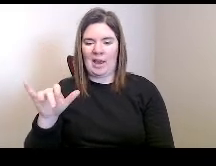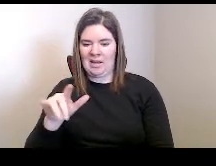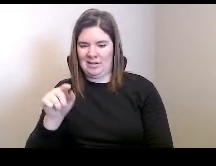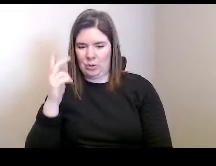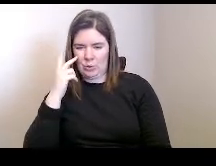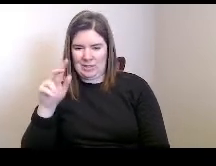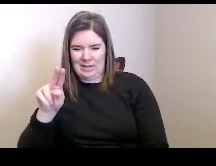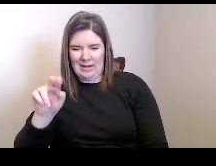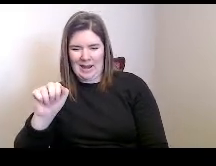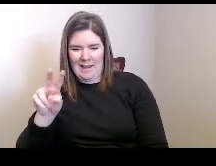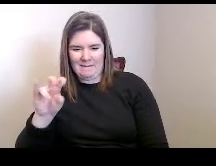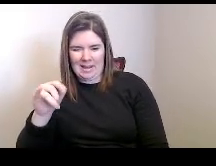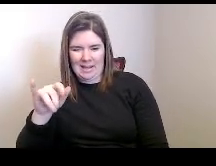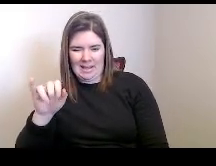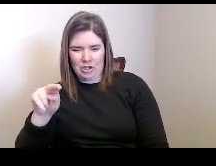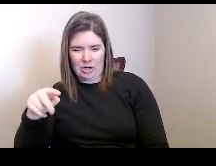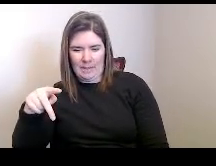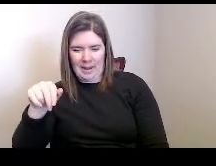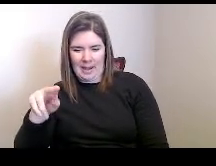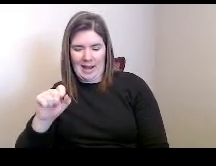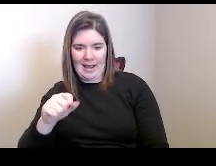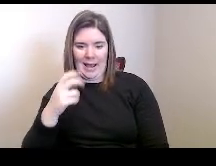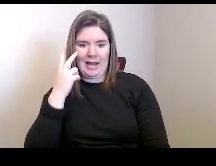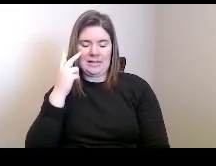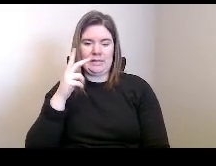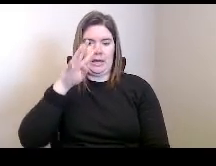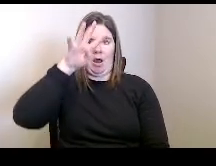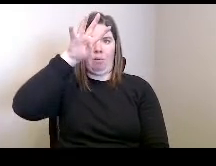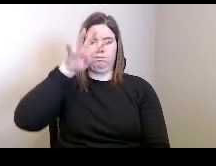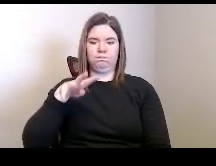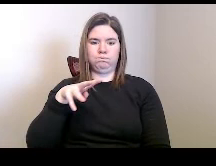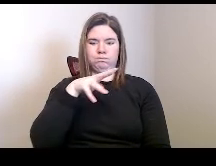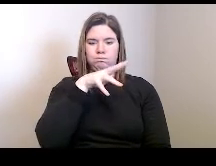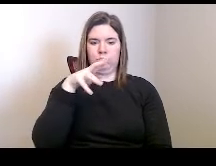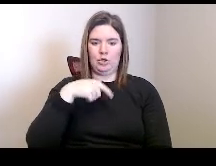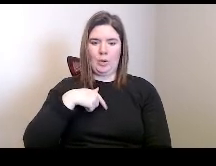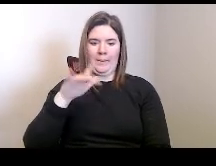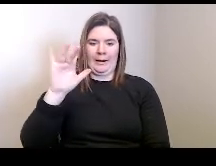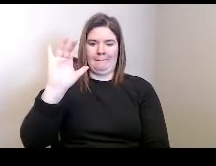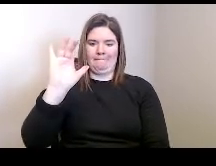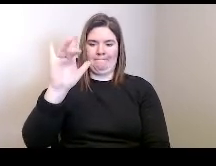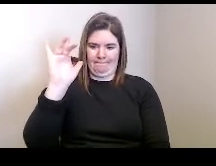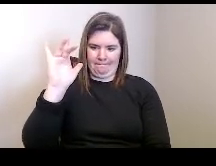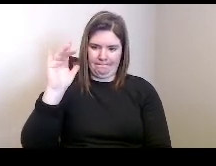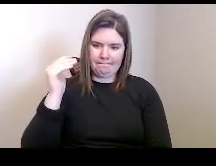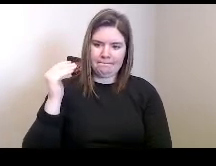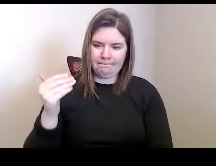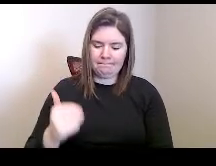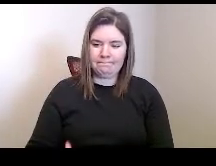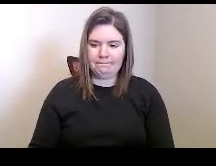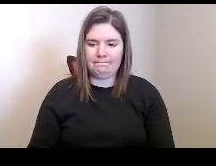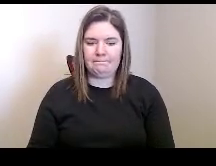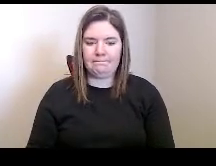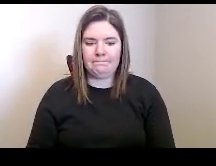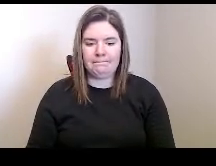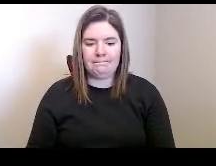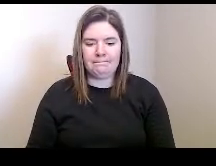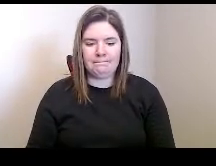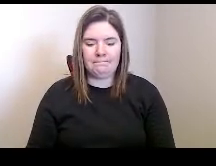show ruler, gridlines, or navigation pane, and I'm going to check that box for navigation pane.